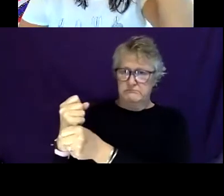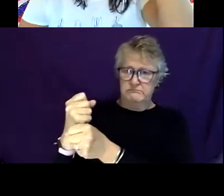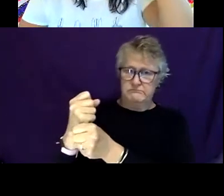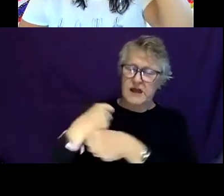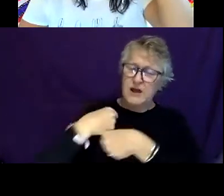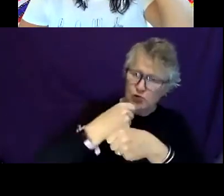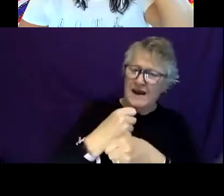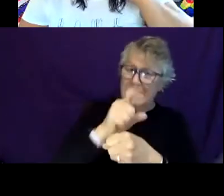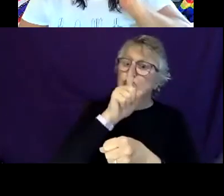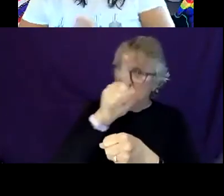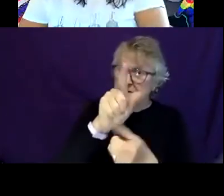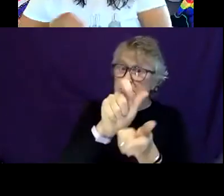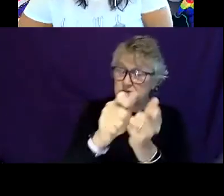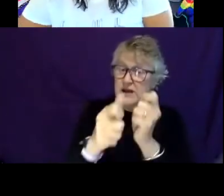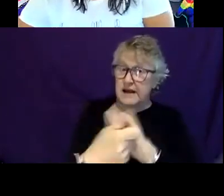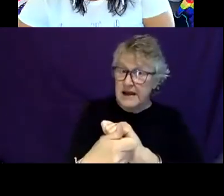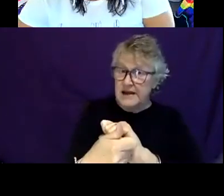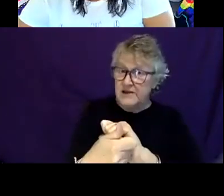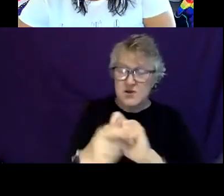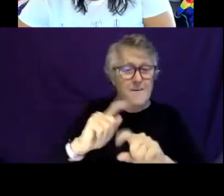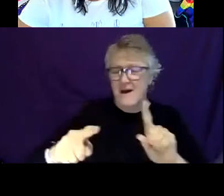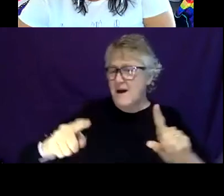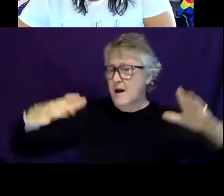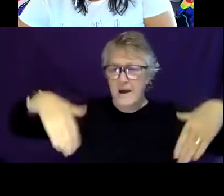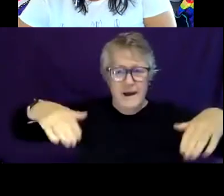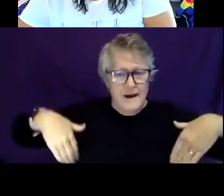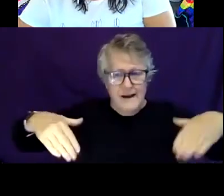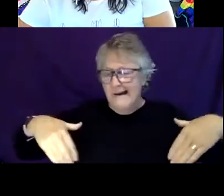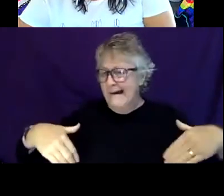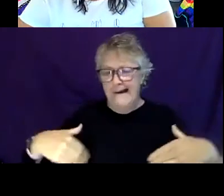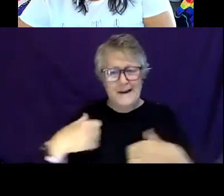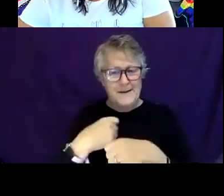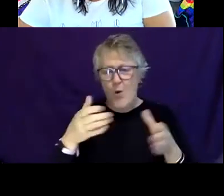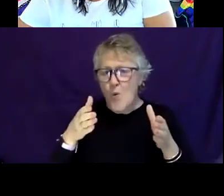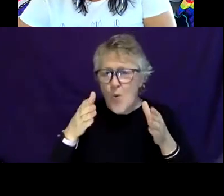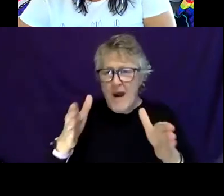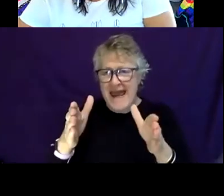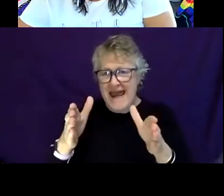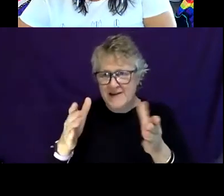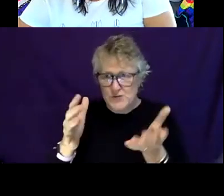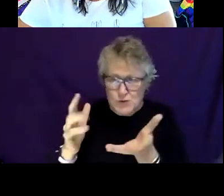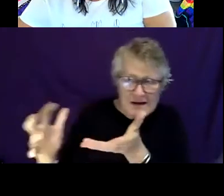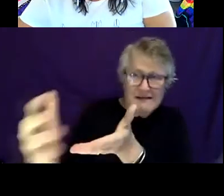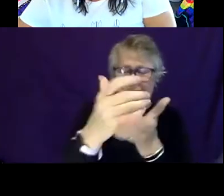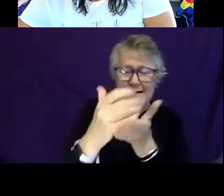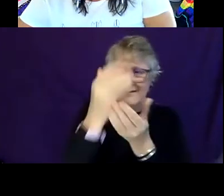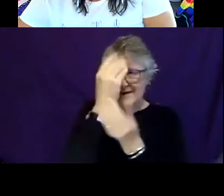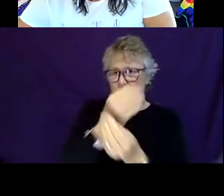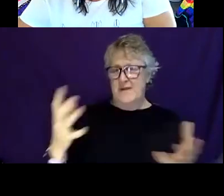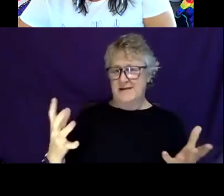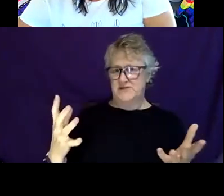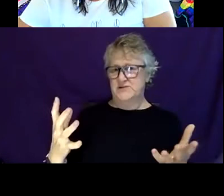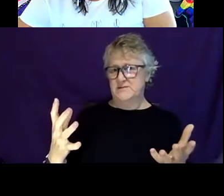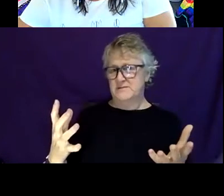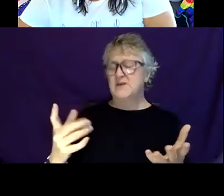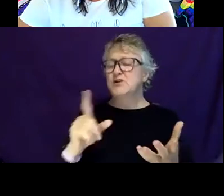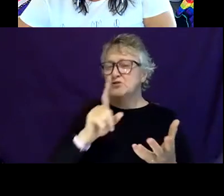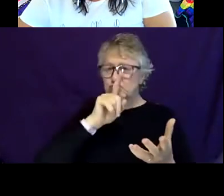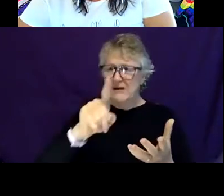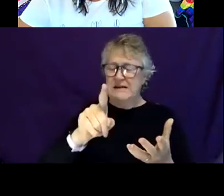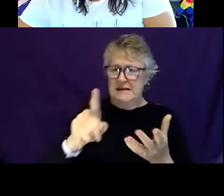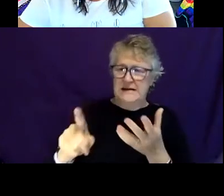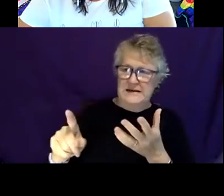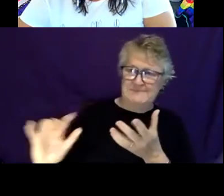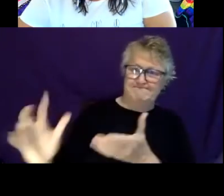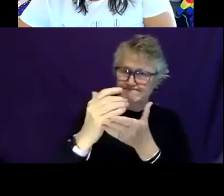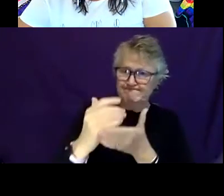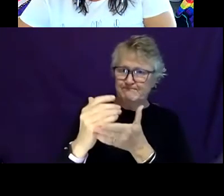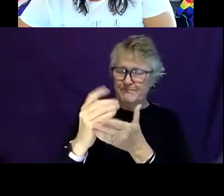that could create real change but they weren't creating a pathway forward, that was really going to collect the information necessary to create impact on those who are facing the most disparate impact.